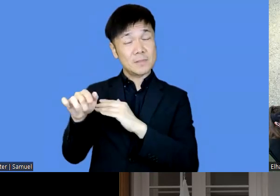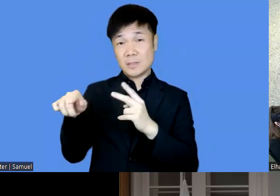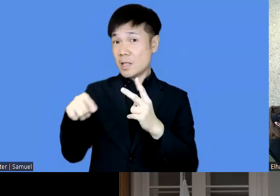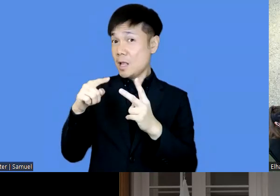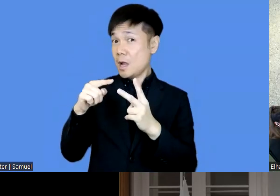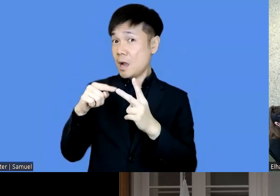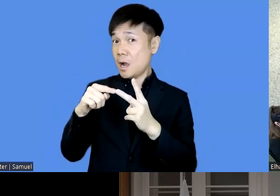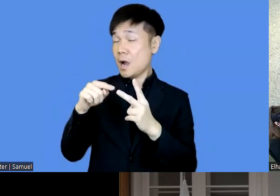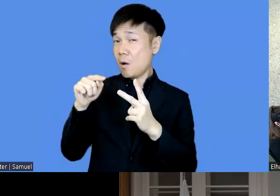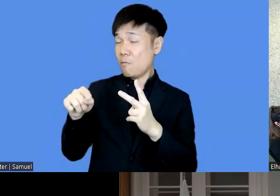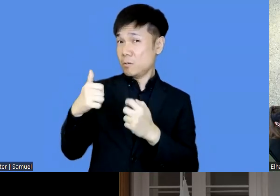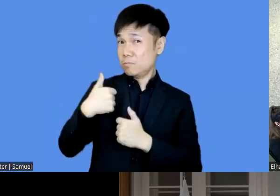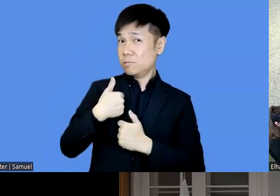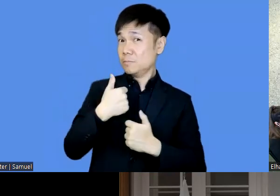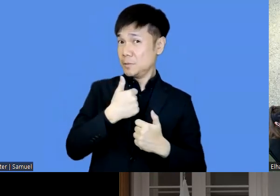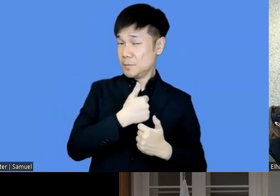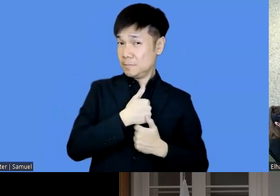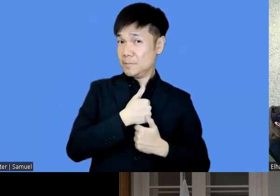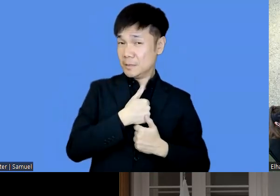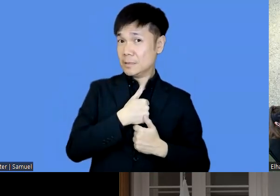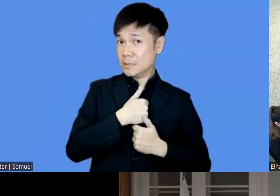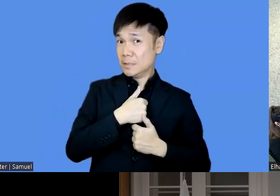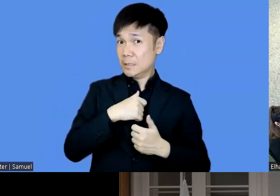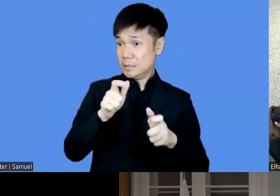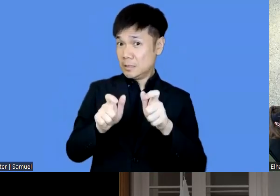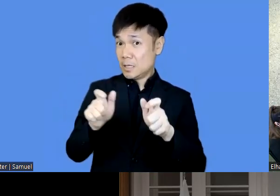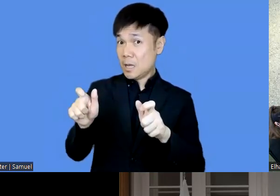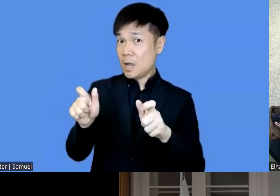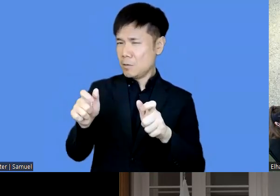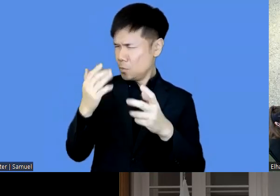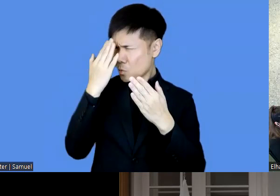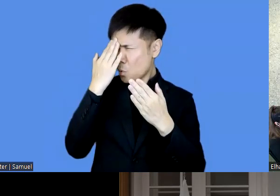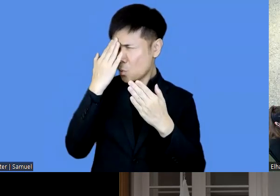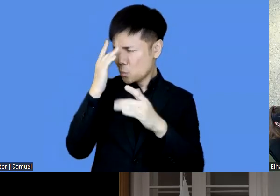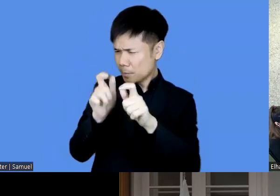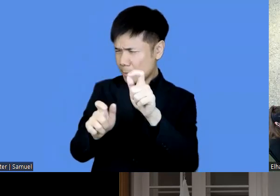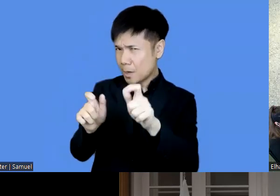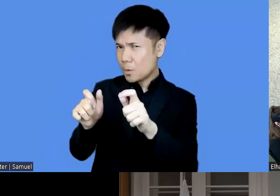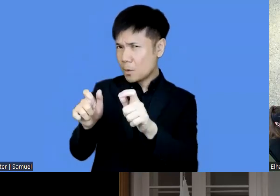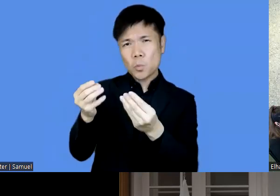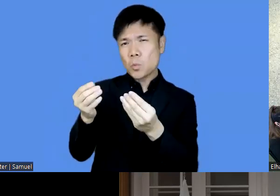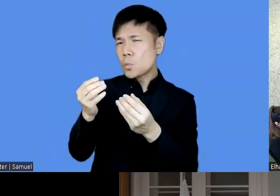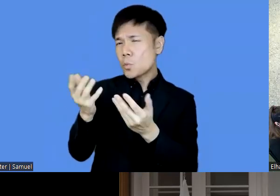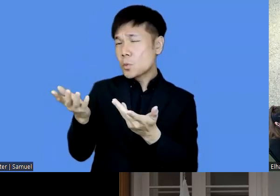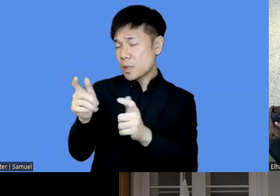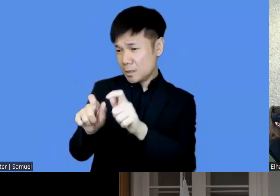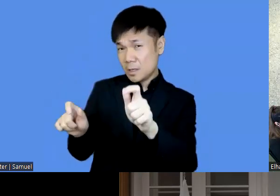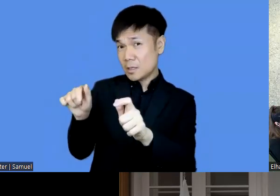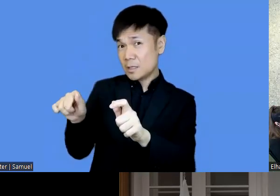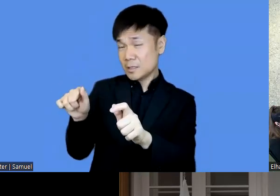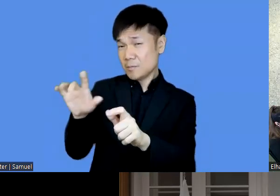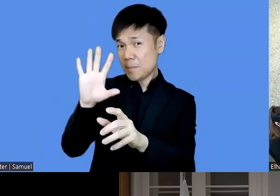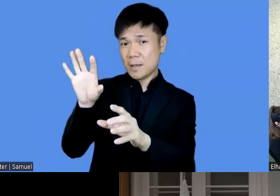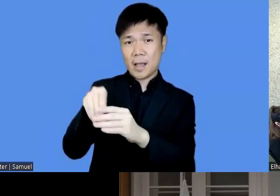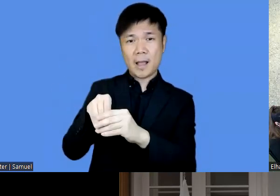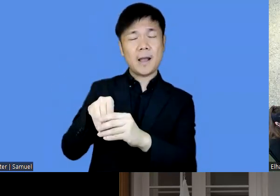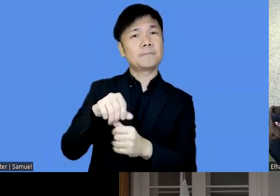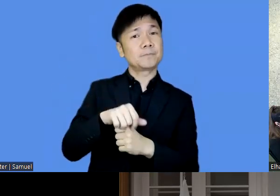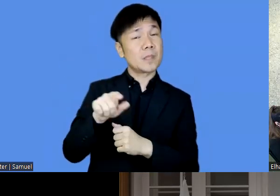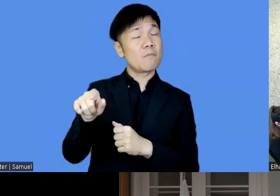armed conflict are included in the implementation of these core rules of ISHARE.